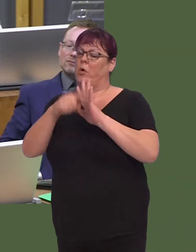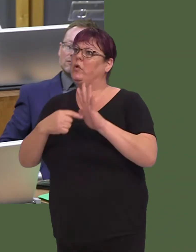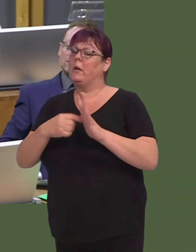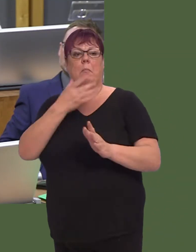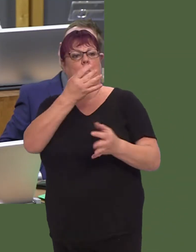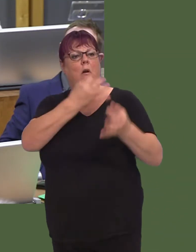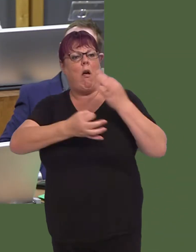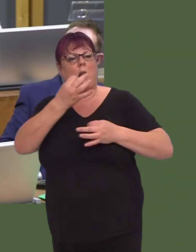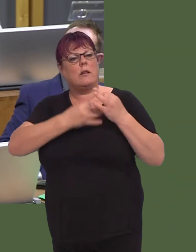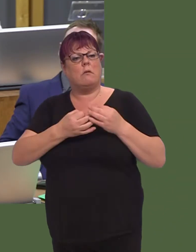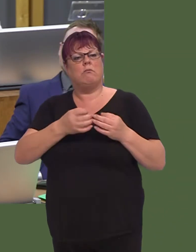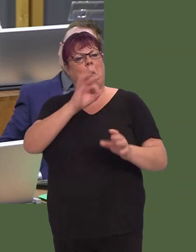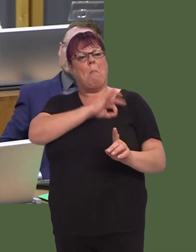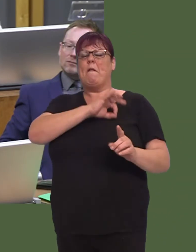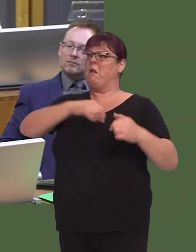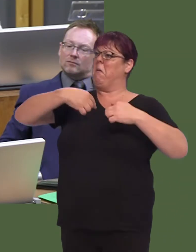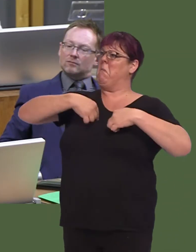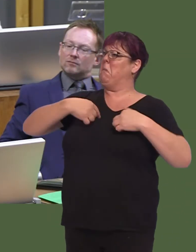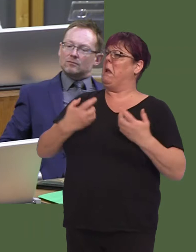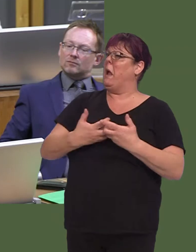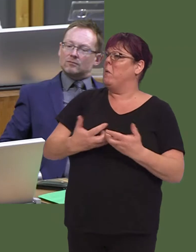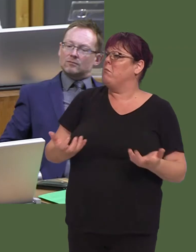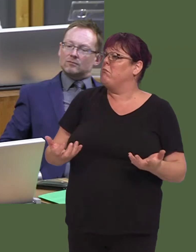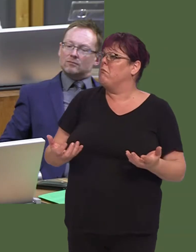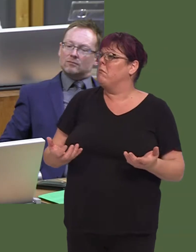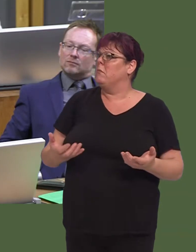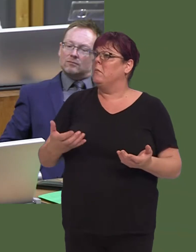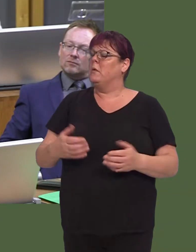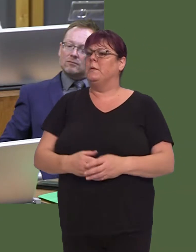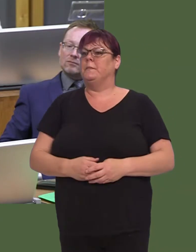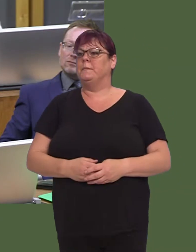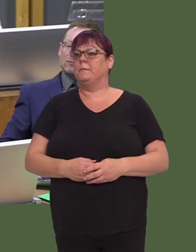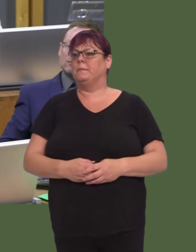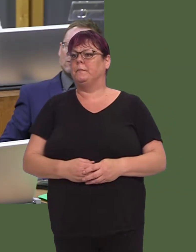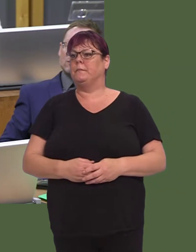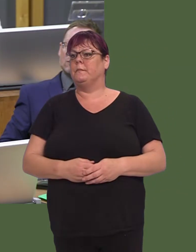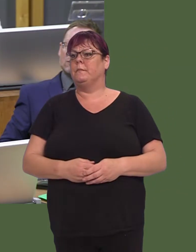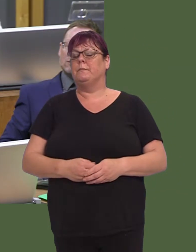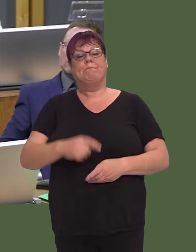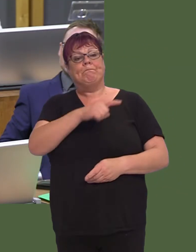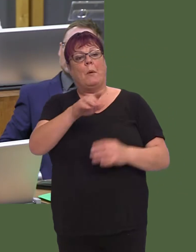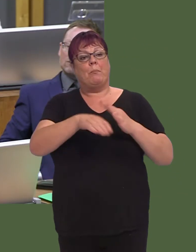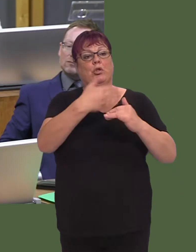are starting to ask me now where's the benefit in it for them, and they're asking in Porthcawl as well.